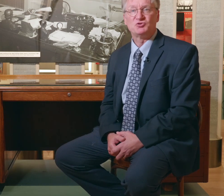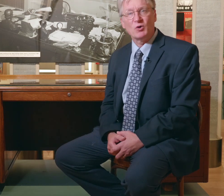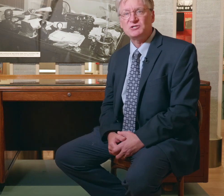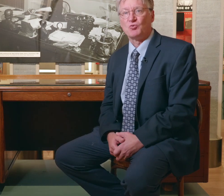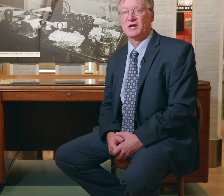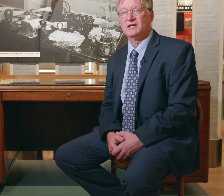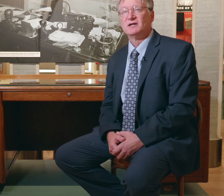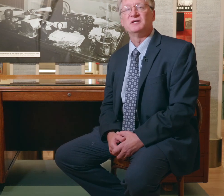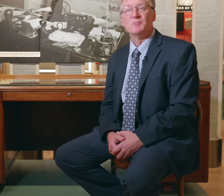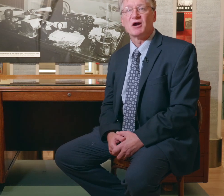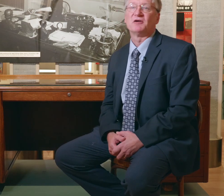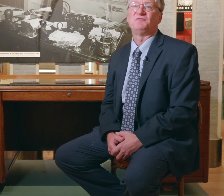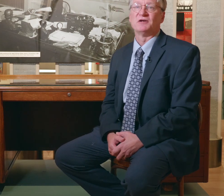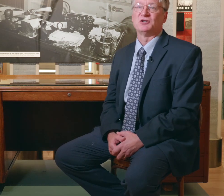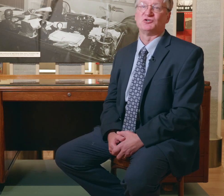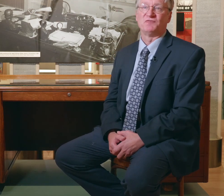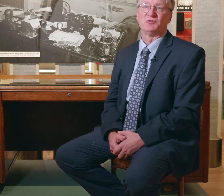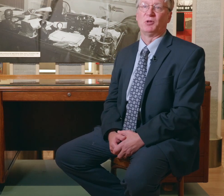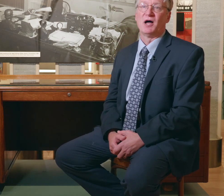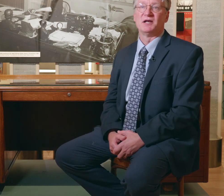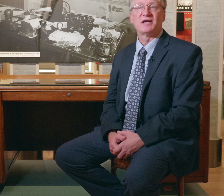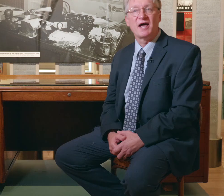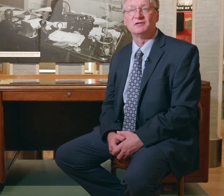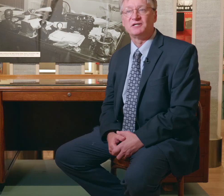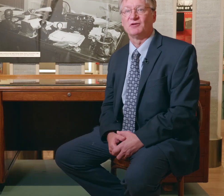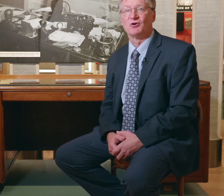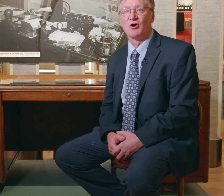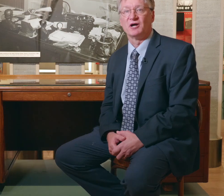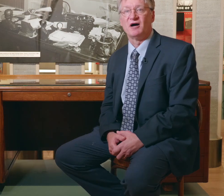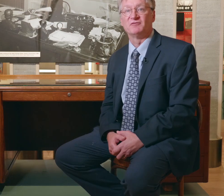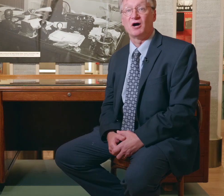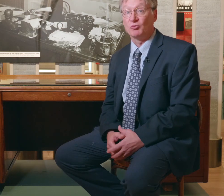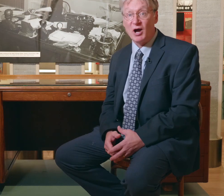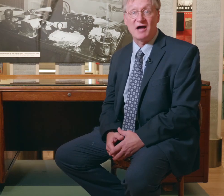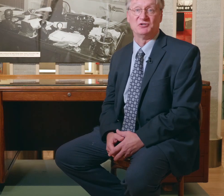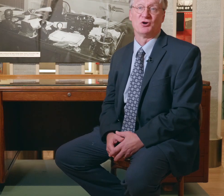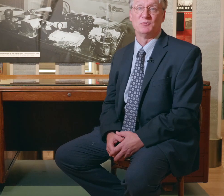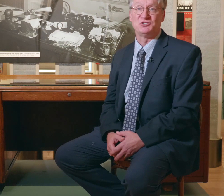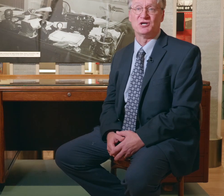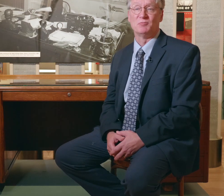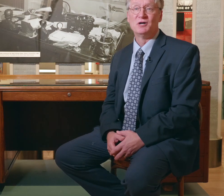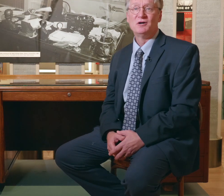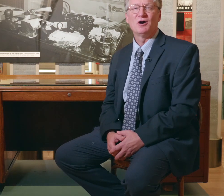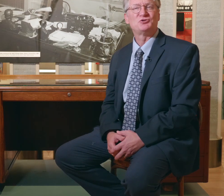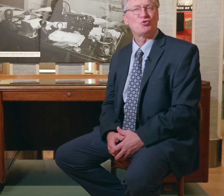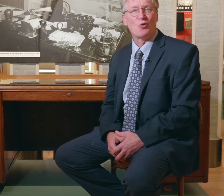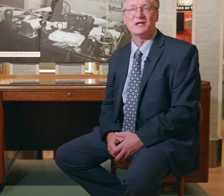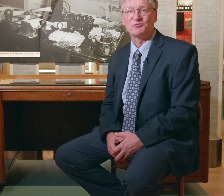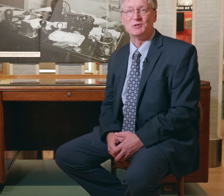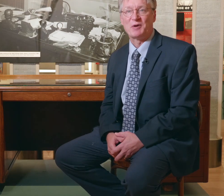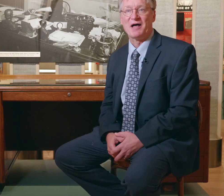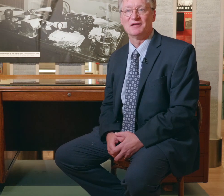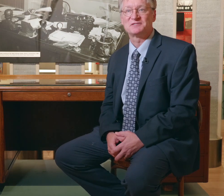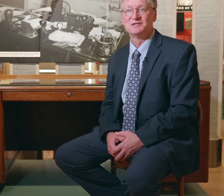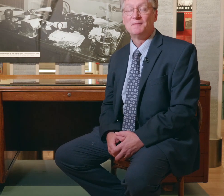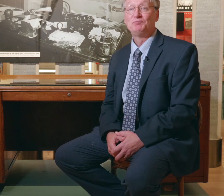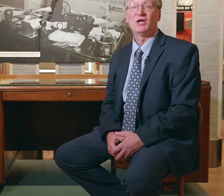In 2020, the American Foundation for the Blind "Helen Keller Archive" arrived at our museum on 23 pallets.